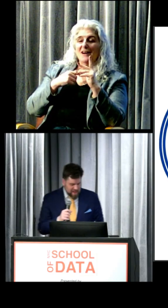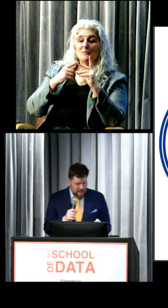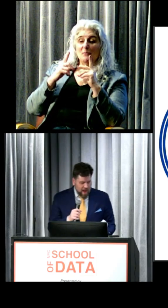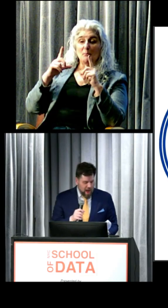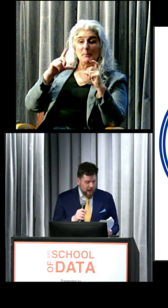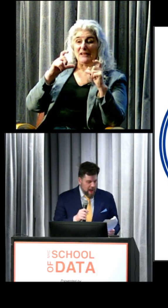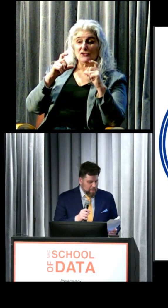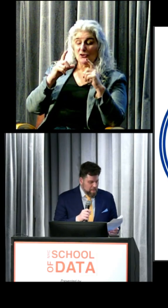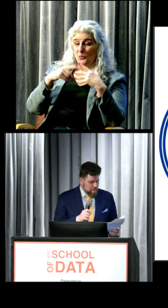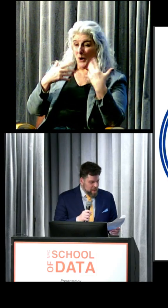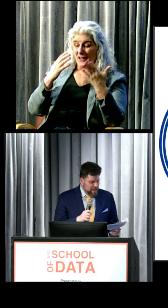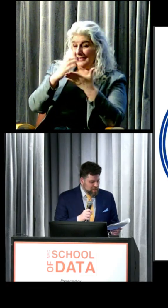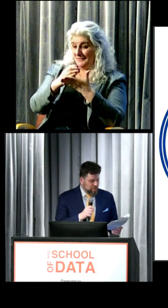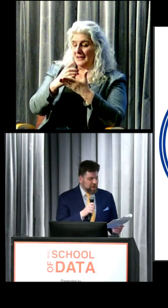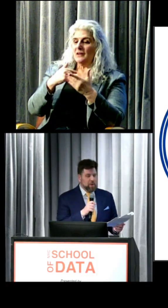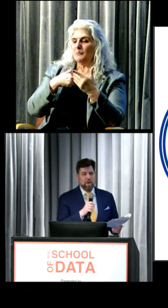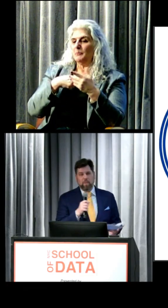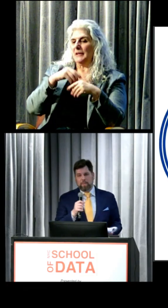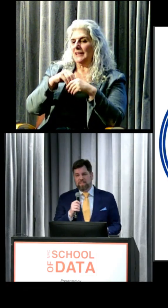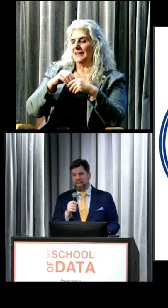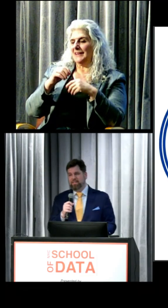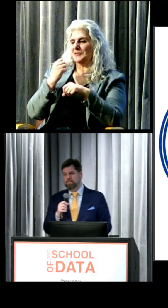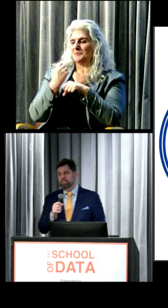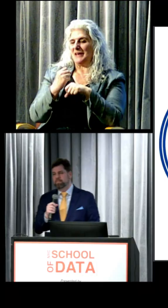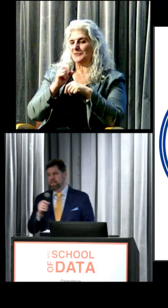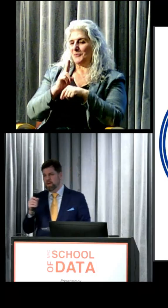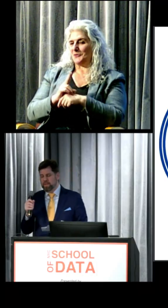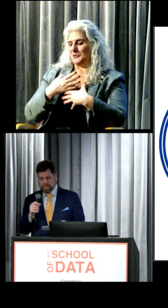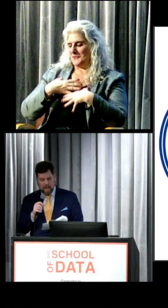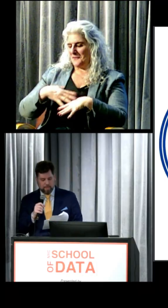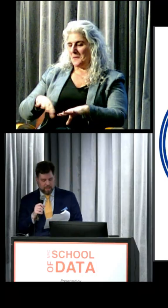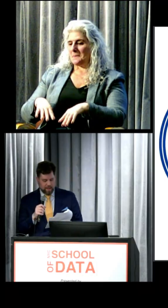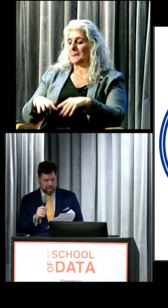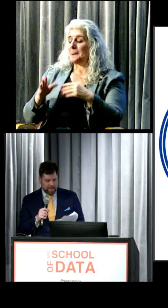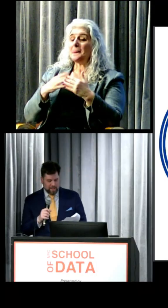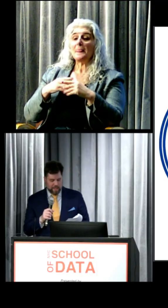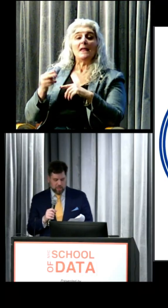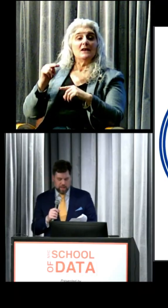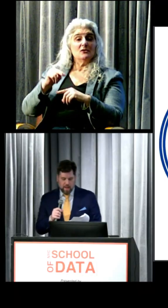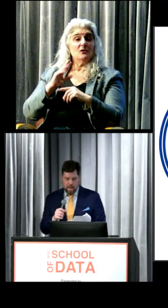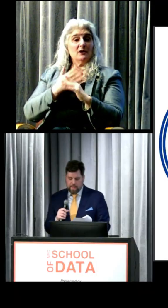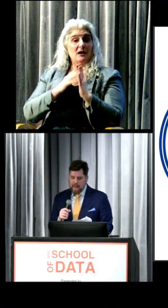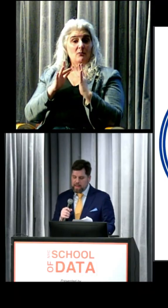So we next came up with the main messaging goal, which for this was that the messaging will be